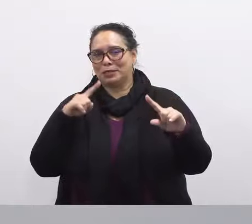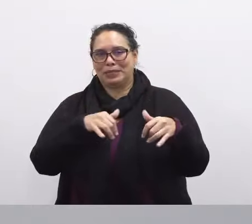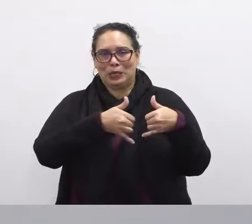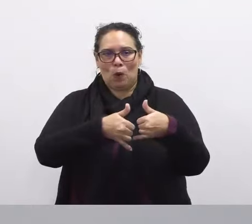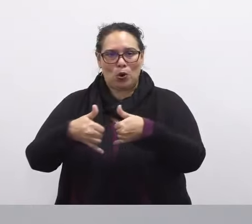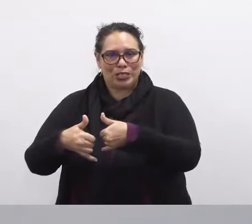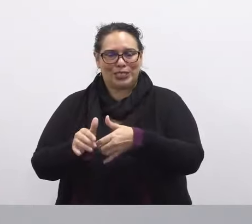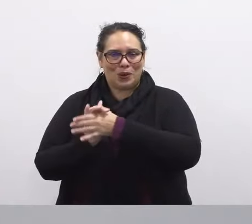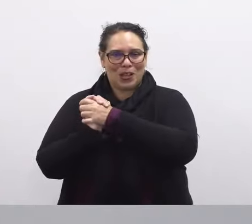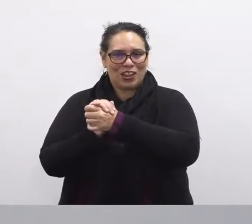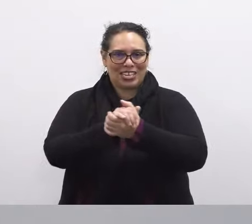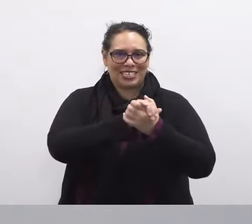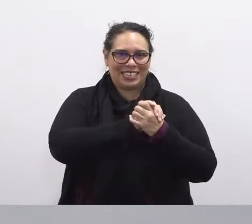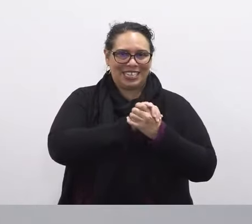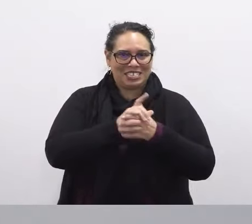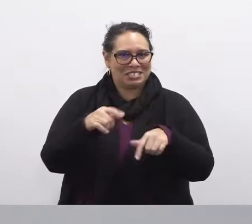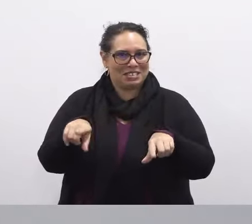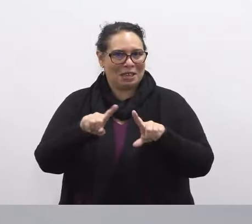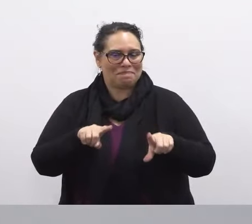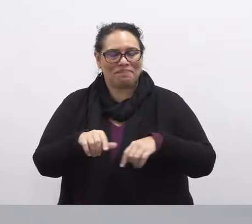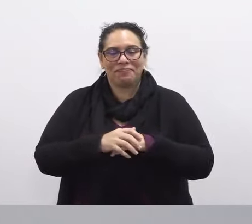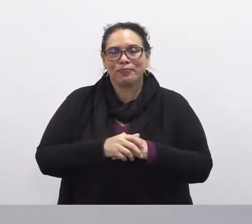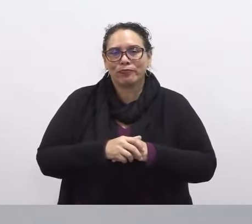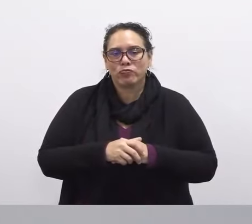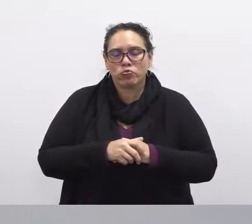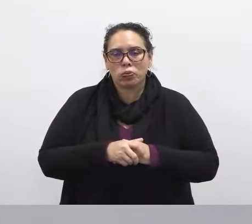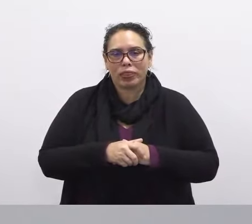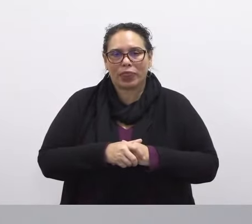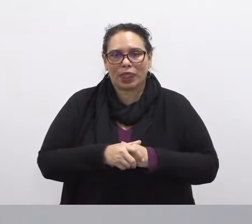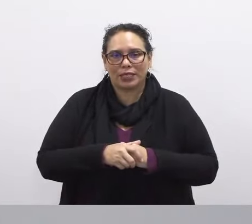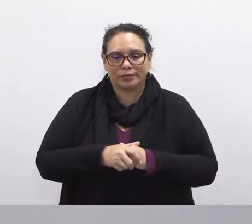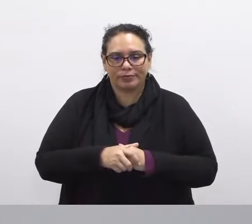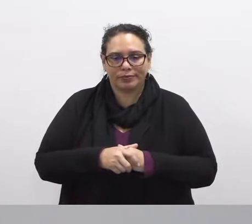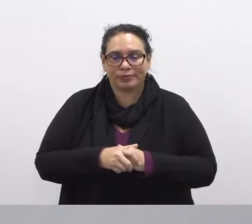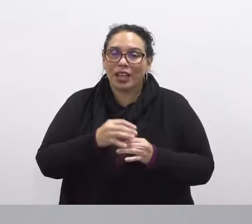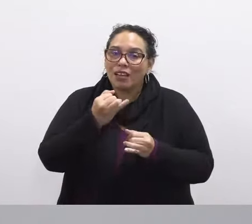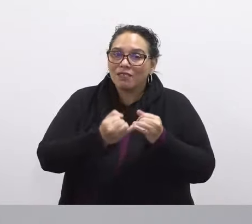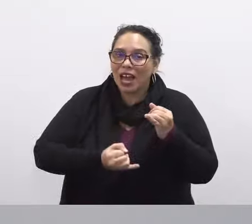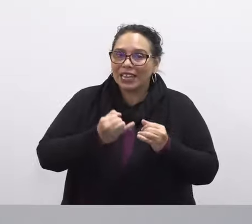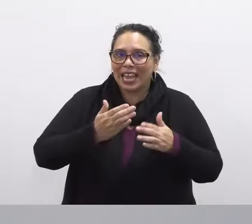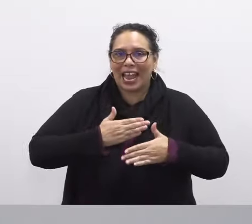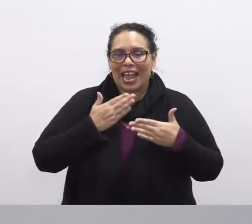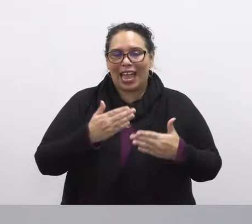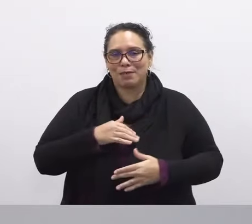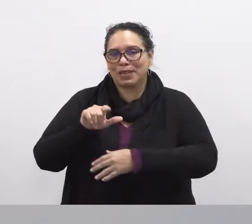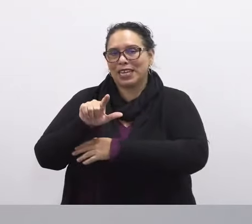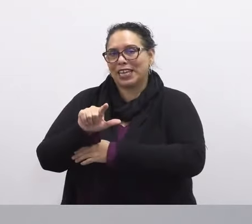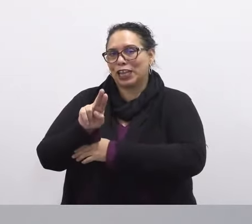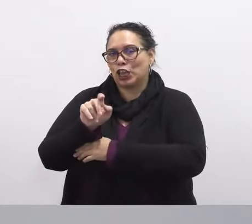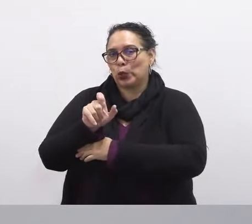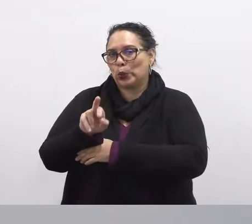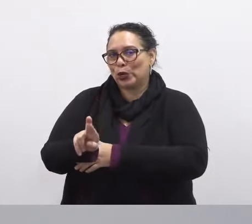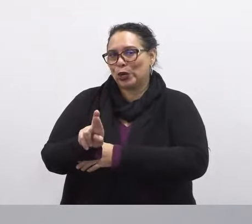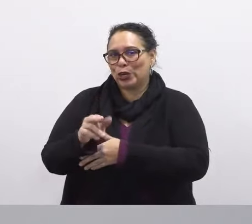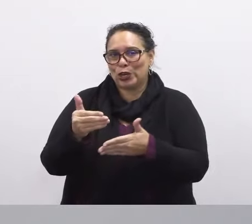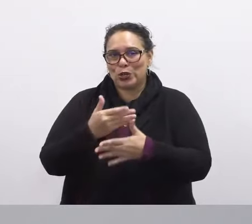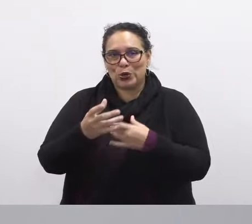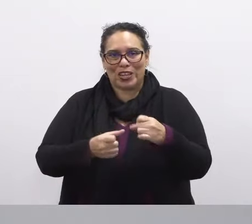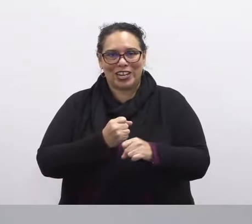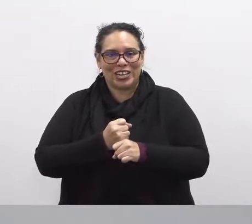So congratulations to them. And then finally happy lunar new year to everyone, the year of the tiger.